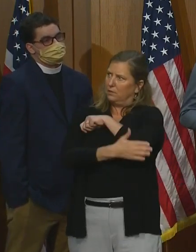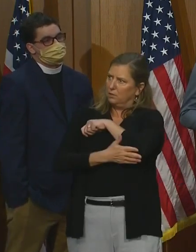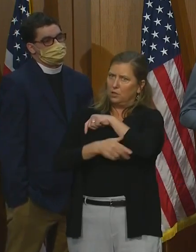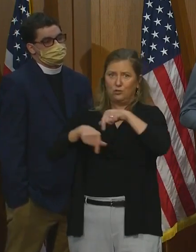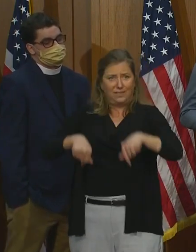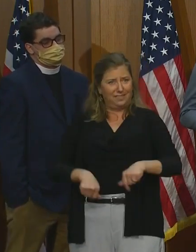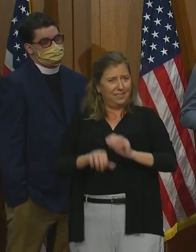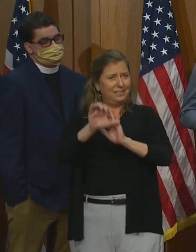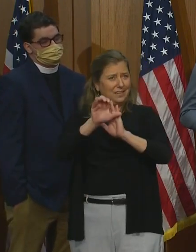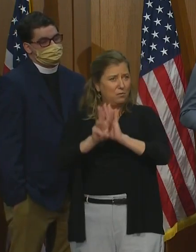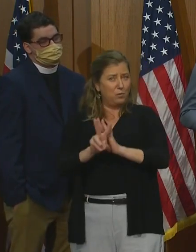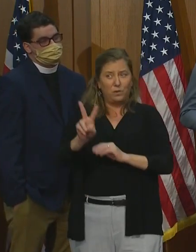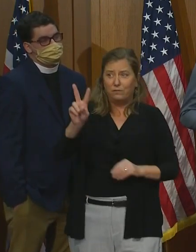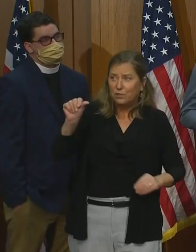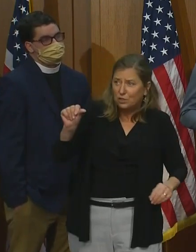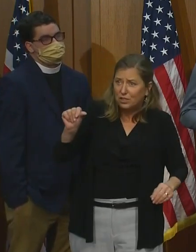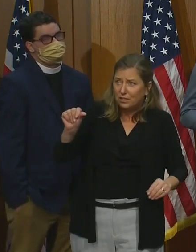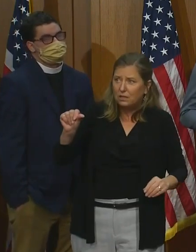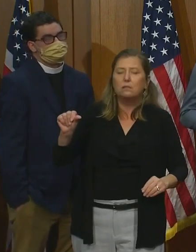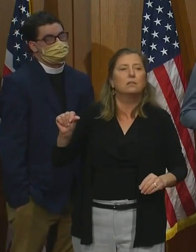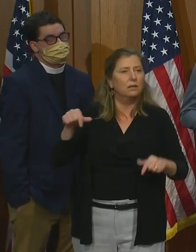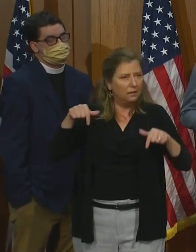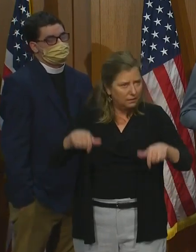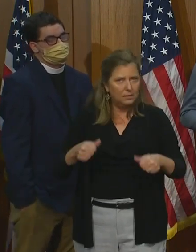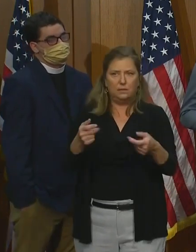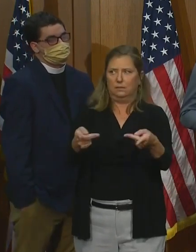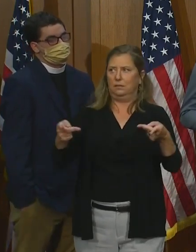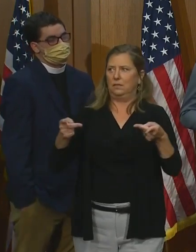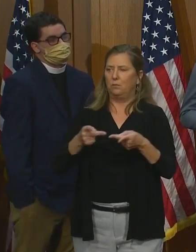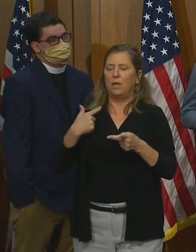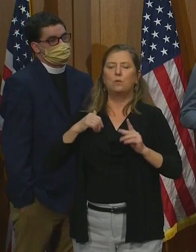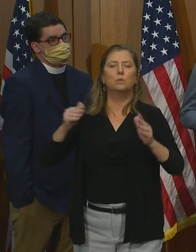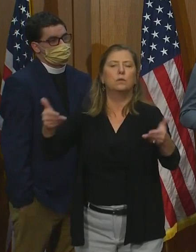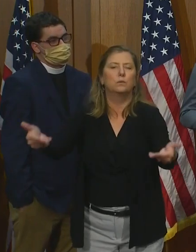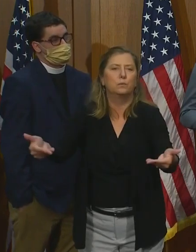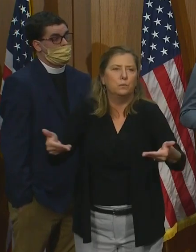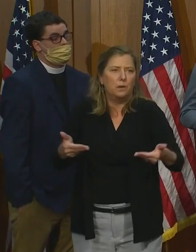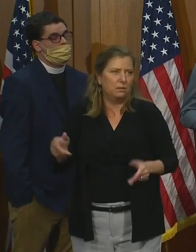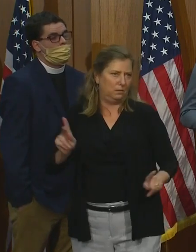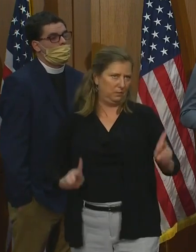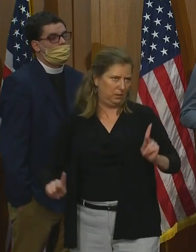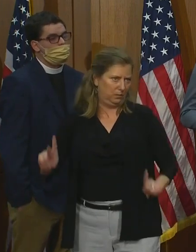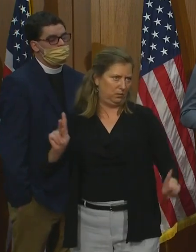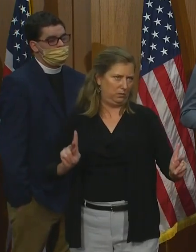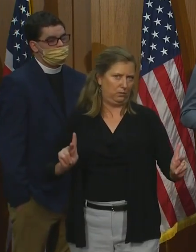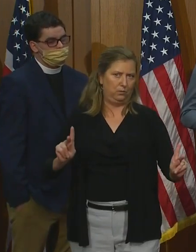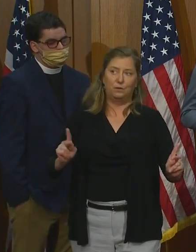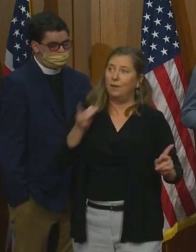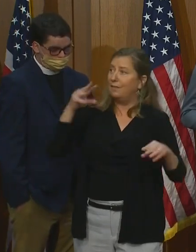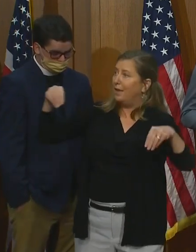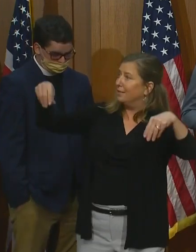MAKING SURE THAT THIS COUNTRY THIS COMMONWEALTH OF VIRGINIA-